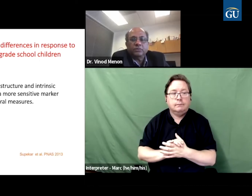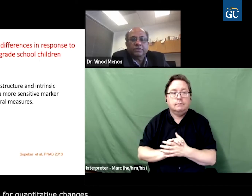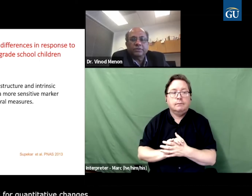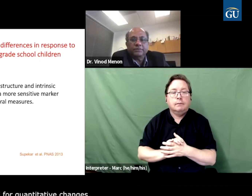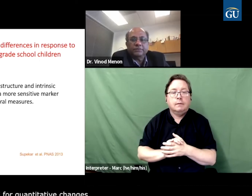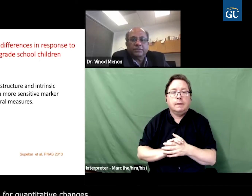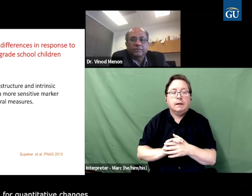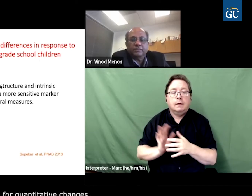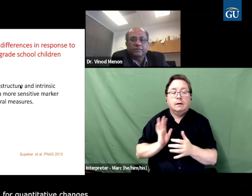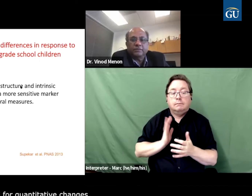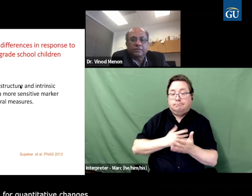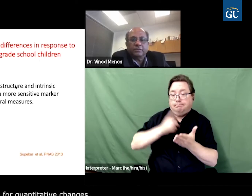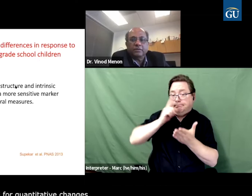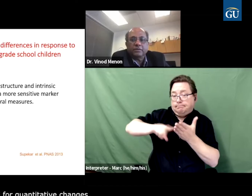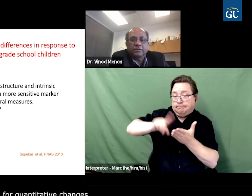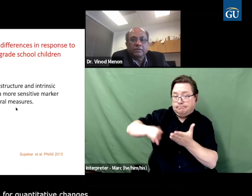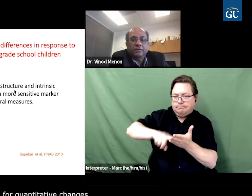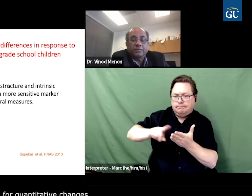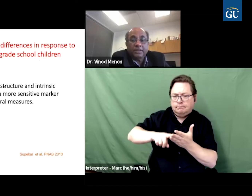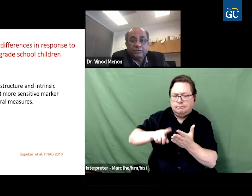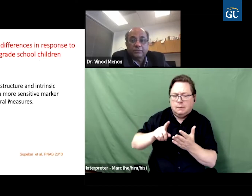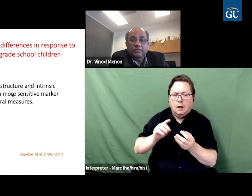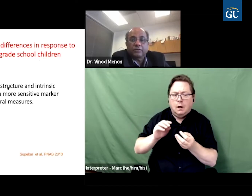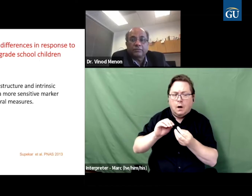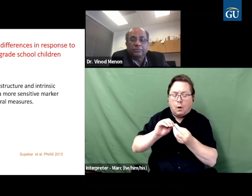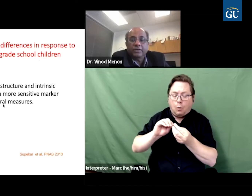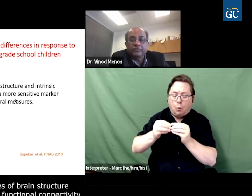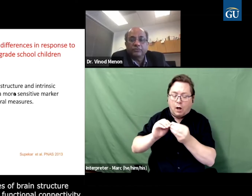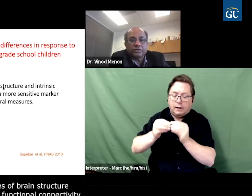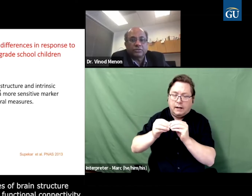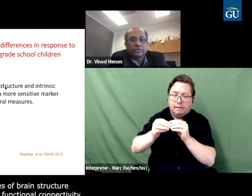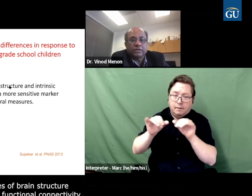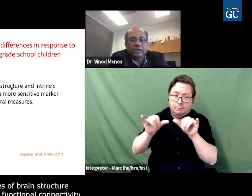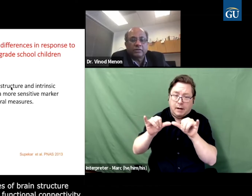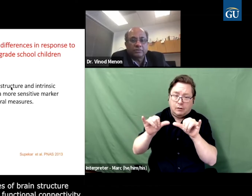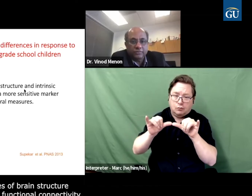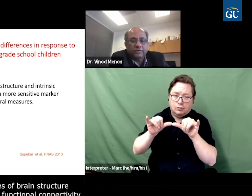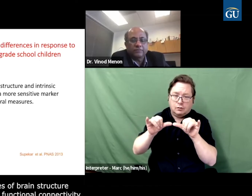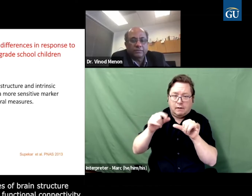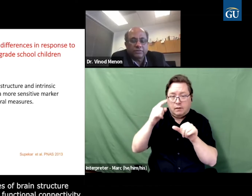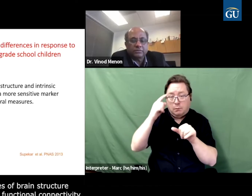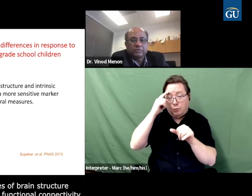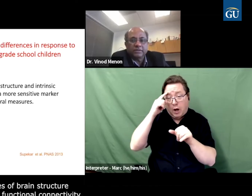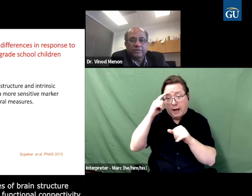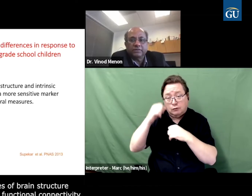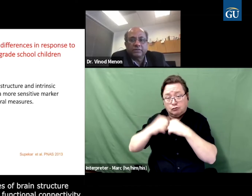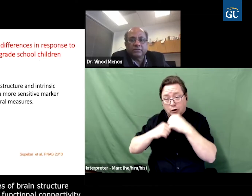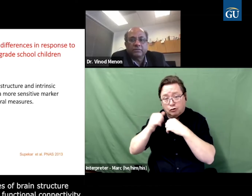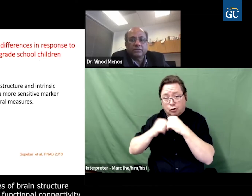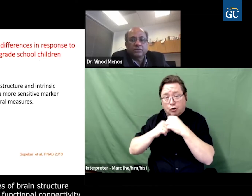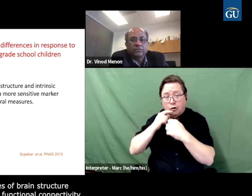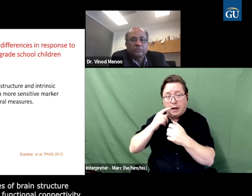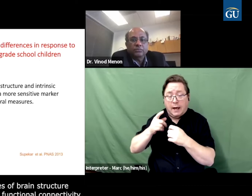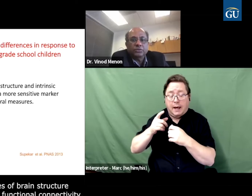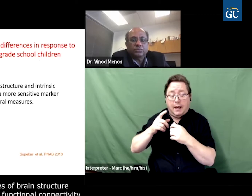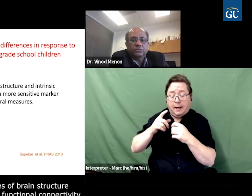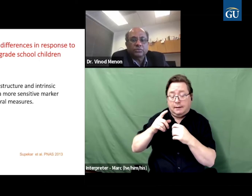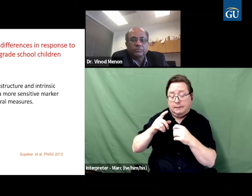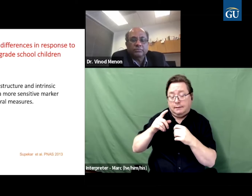and we looked for quantitative changes uh measures of brain structure and